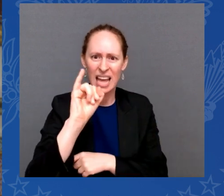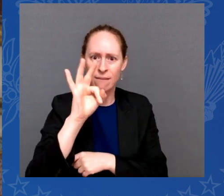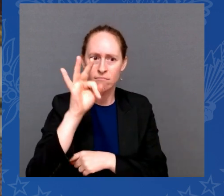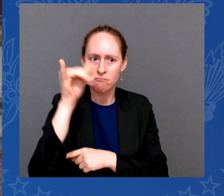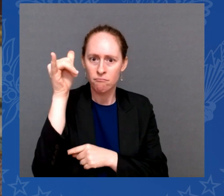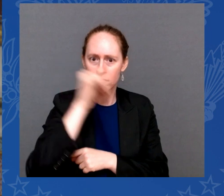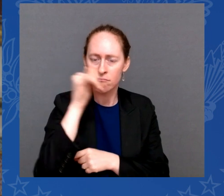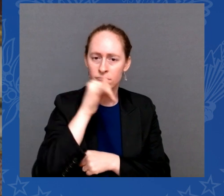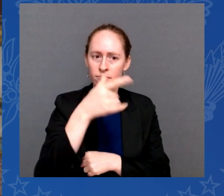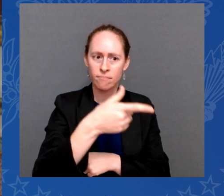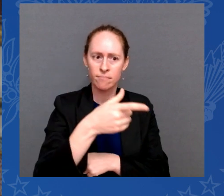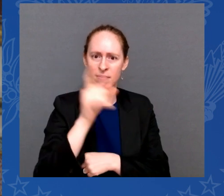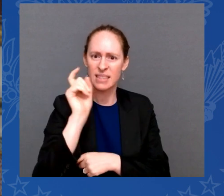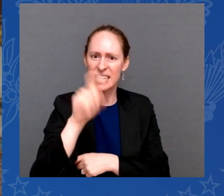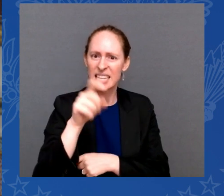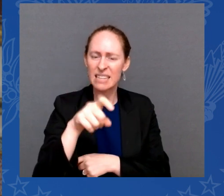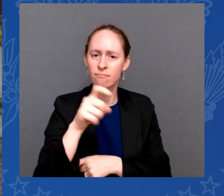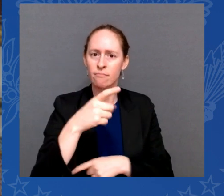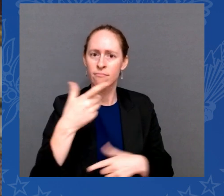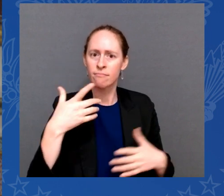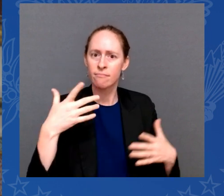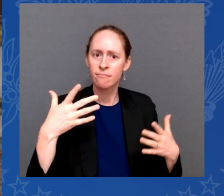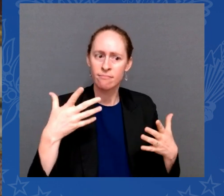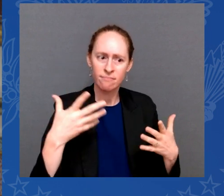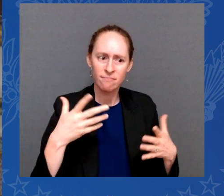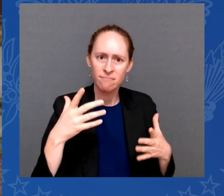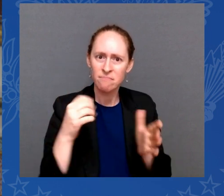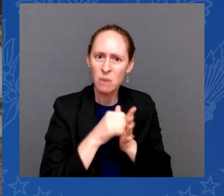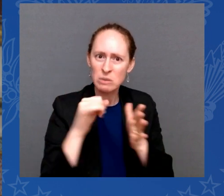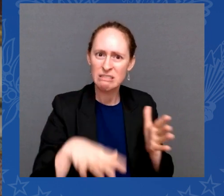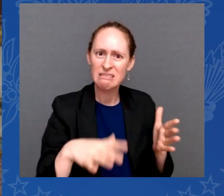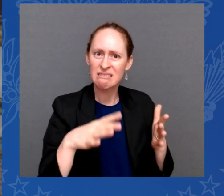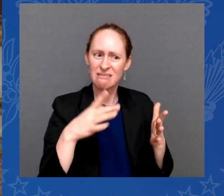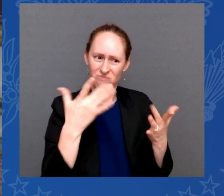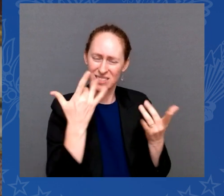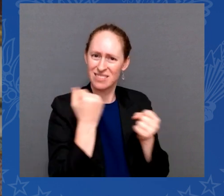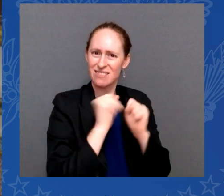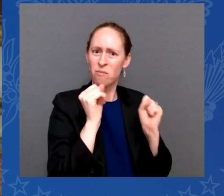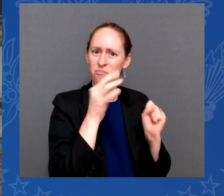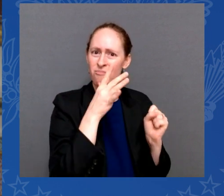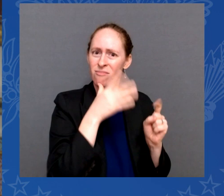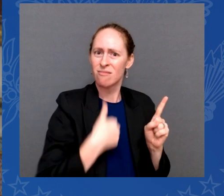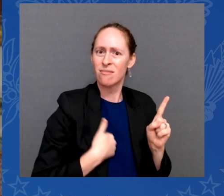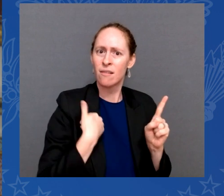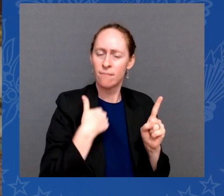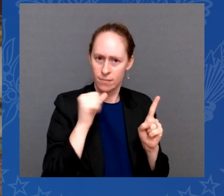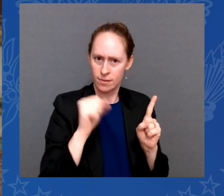EMTALA requires that providers exercise their clinical judgment about right the right course of treatment